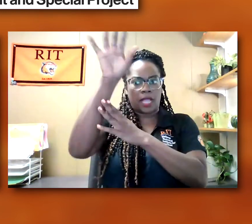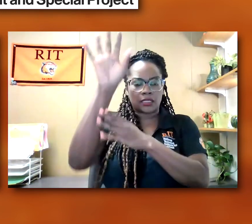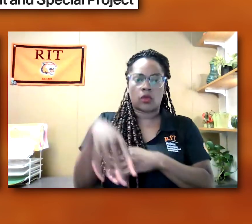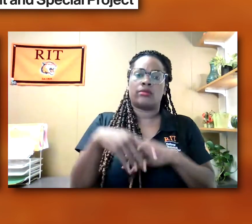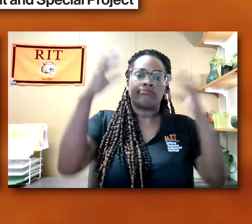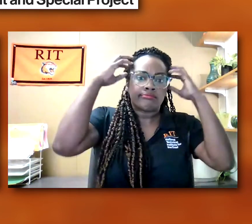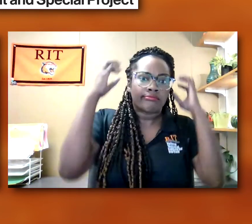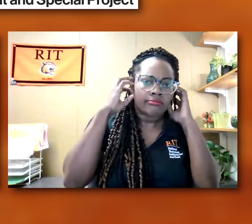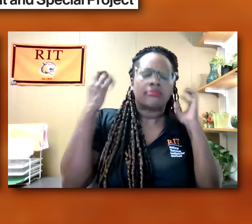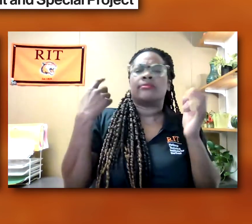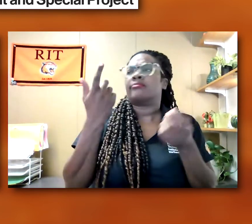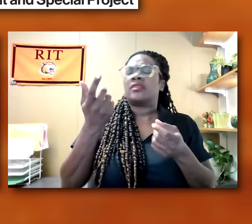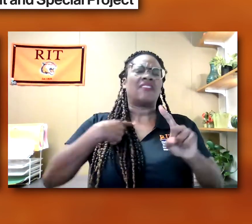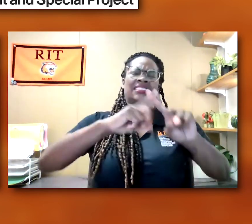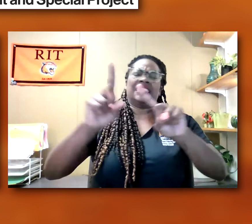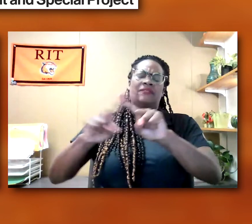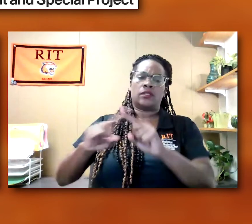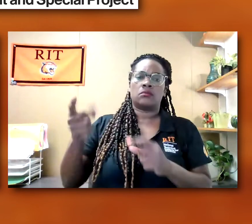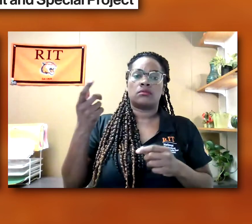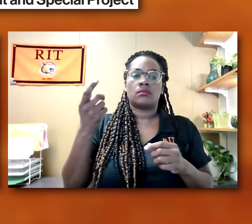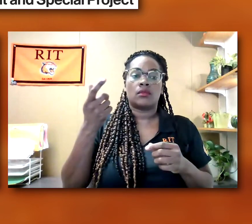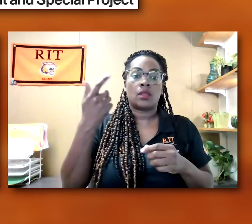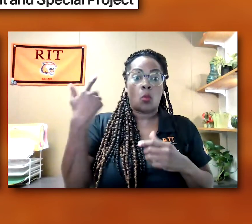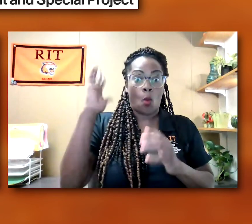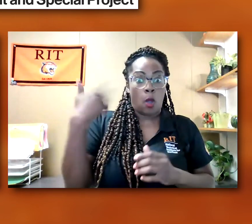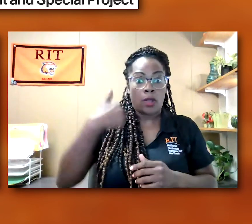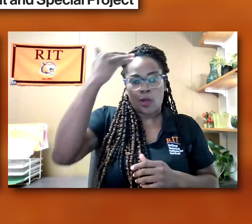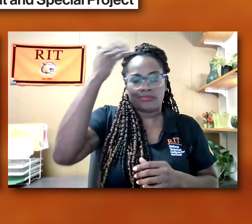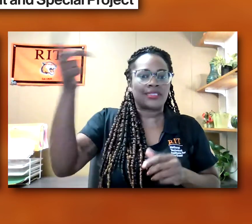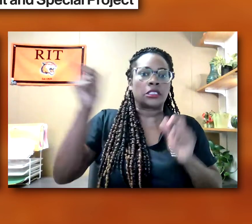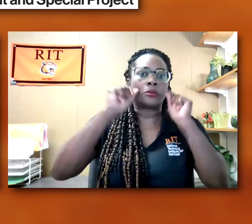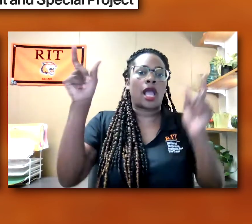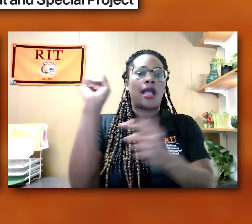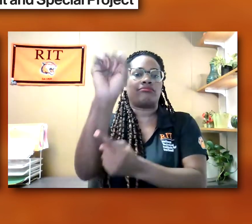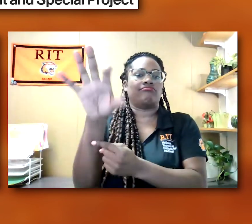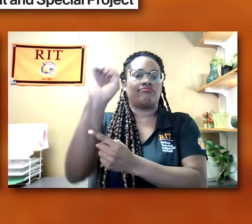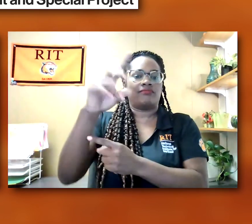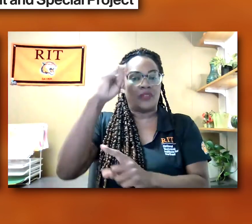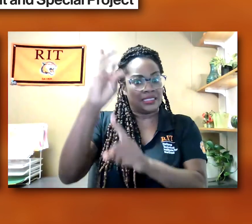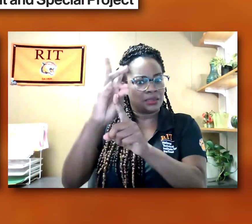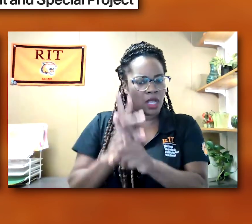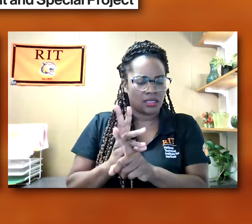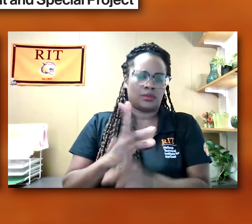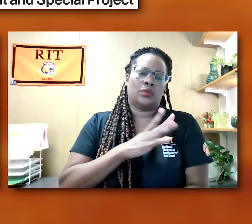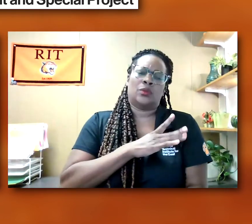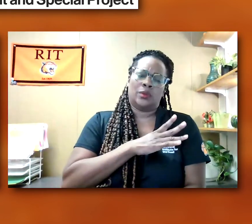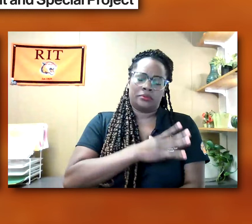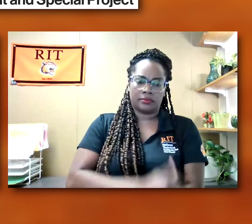where you get to make, like, a basketball device, and then a stereo headset. Also, an electric pencil sharpener,